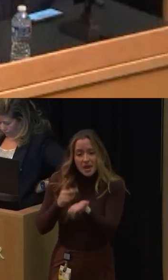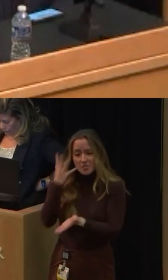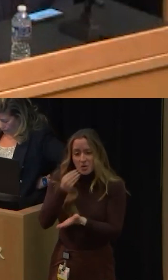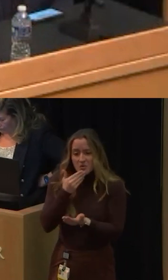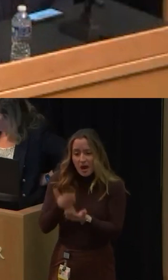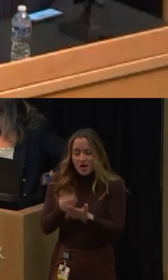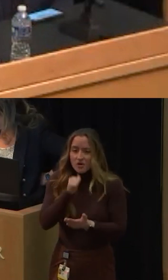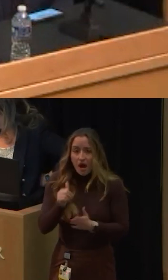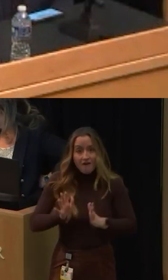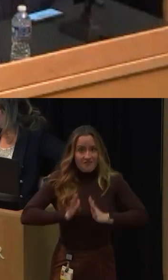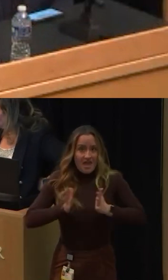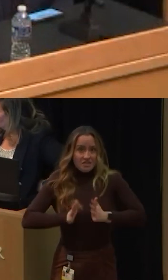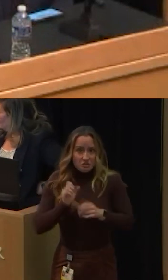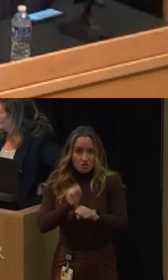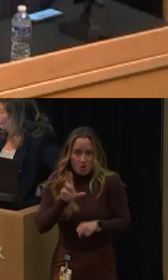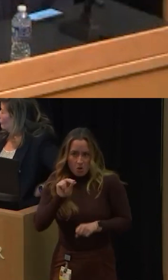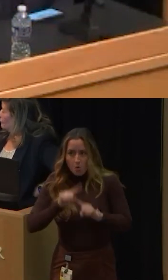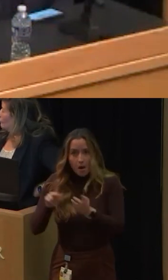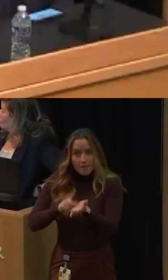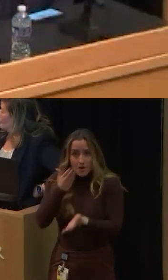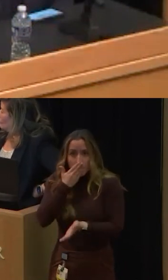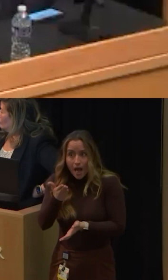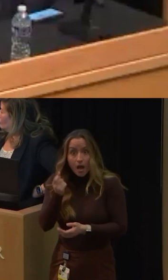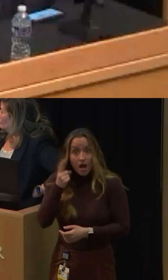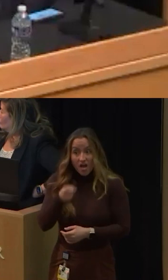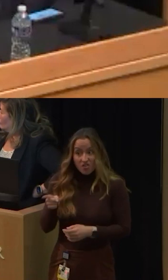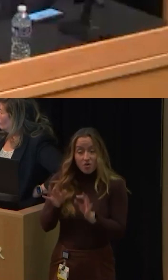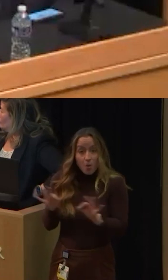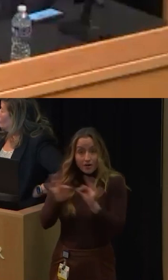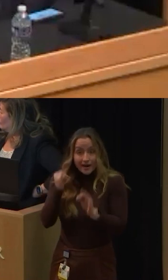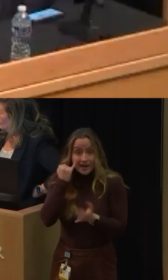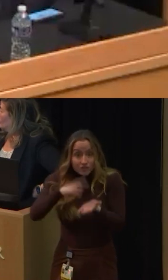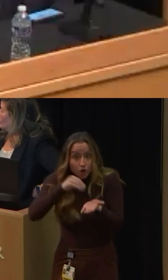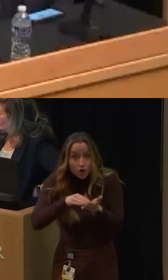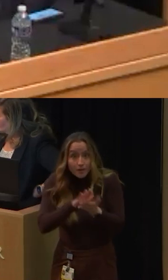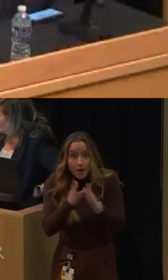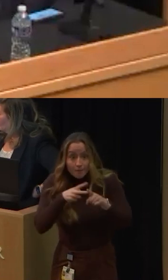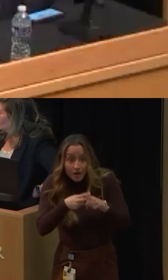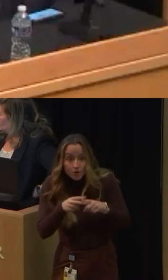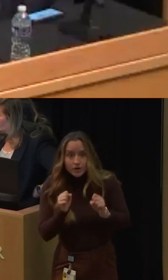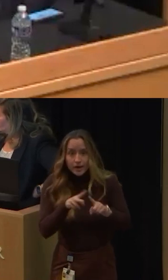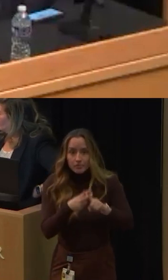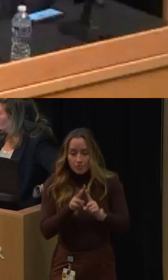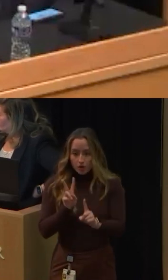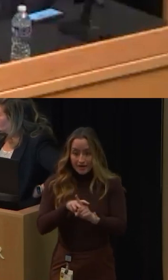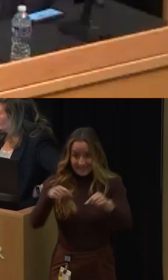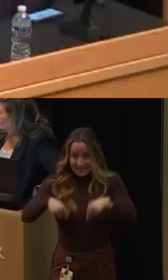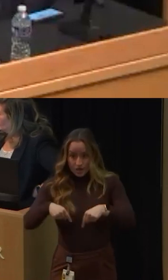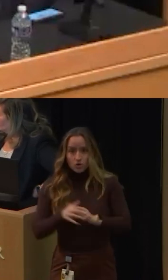and they have three things that are very important. They're portable. If you learn to be a plumber, you can be a plumber here. If you decide you wanna go to Florida,